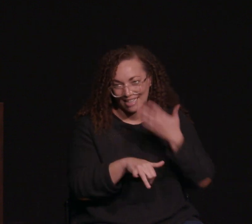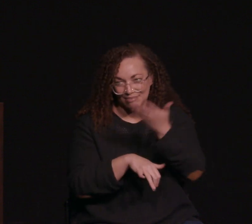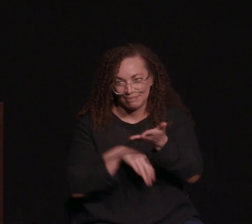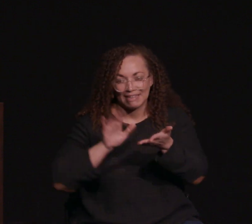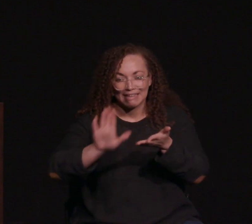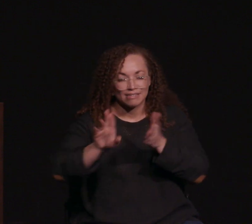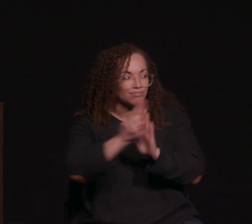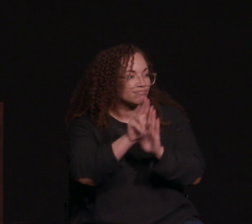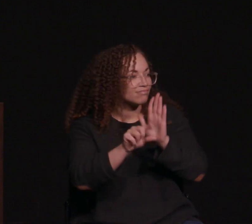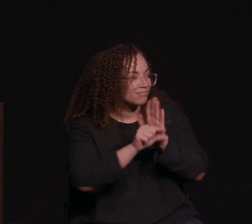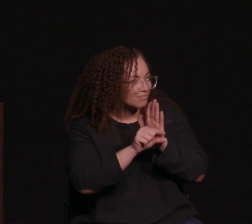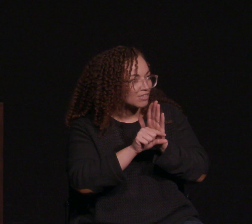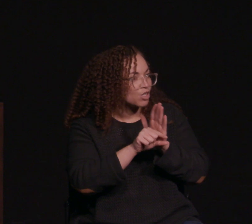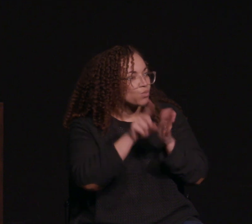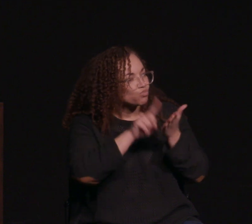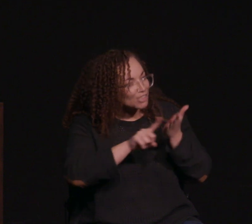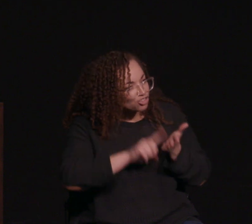assistant Jessica Allen.